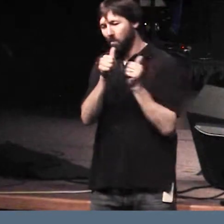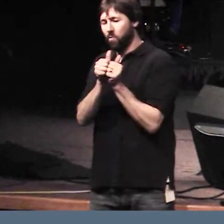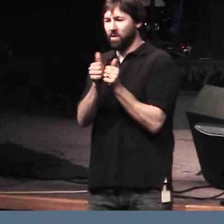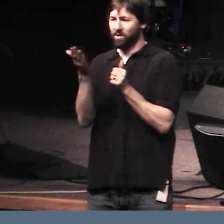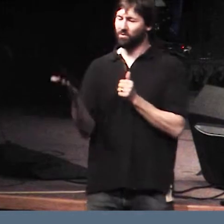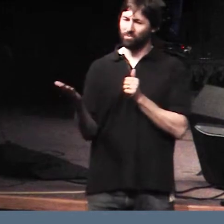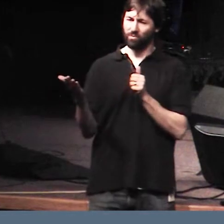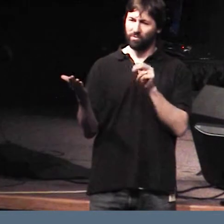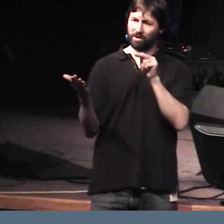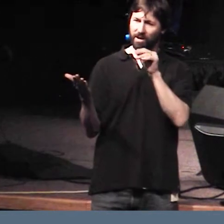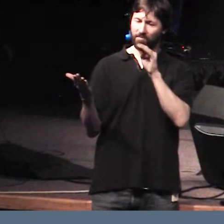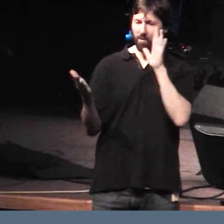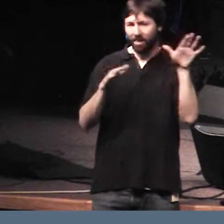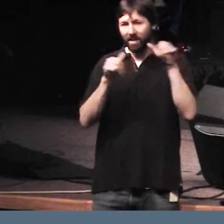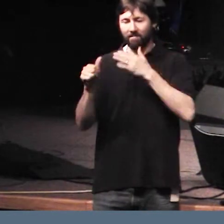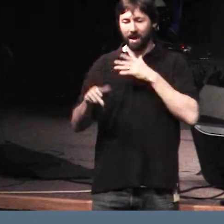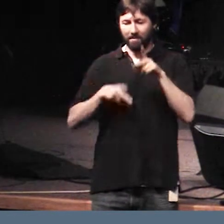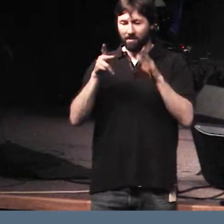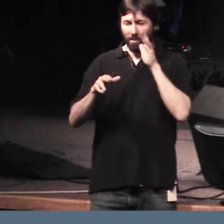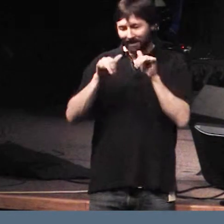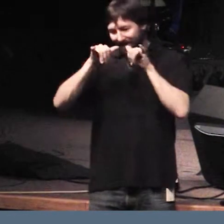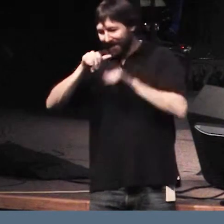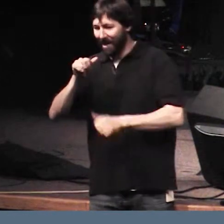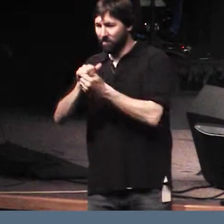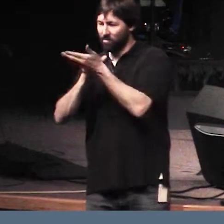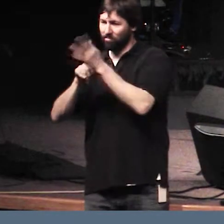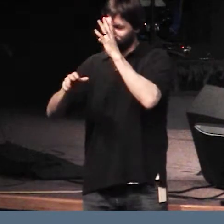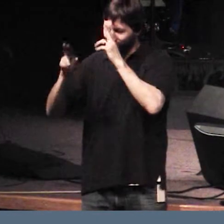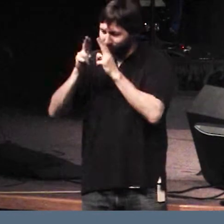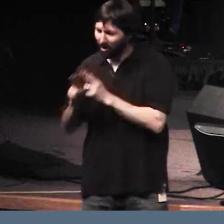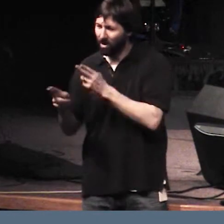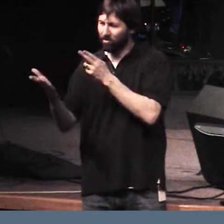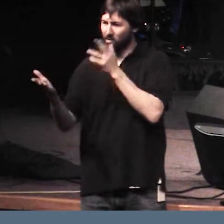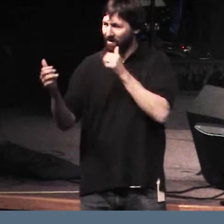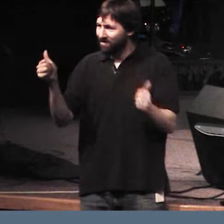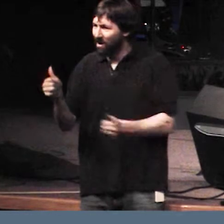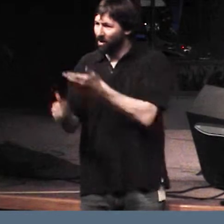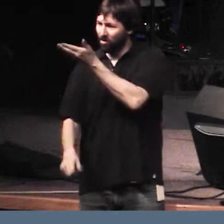I will leave my people and I will go out I will stay with you all be devoted to you and I will follow your God